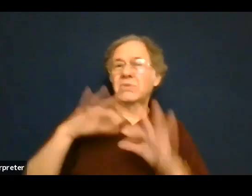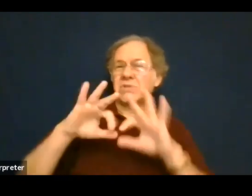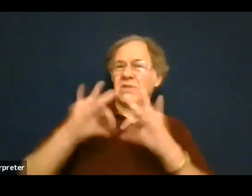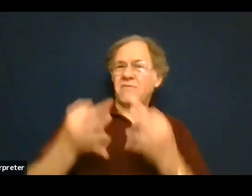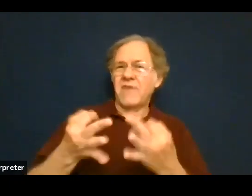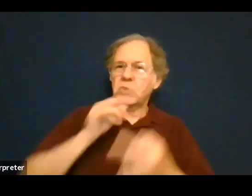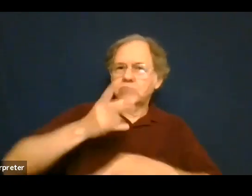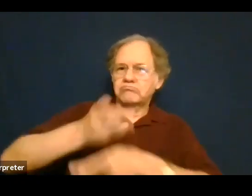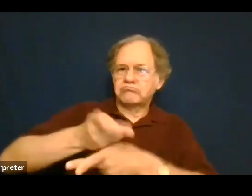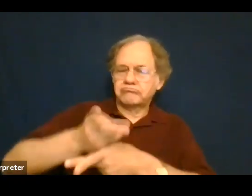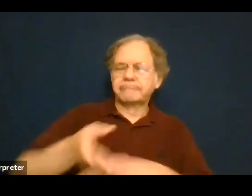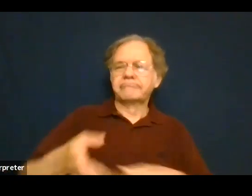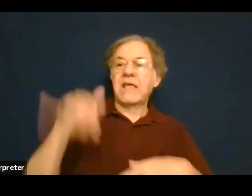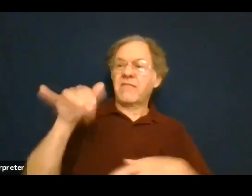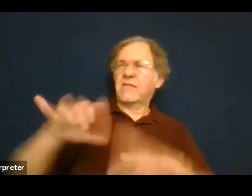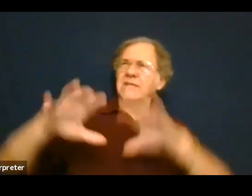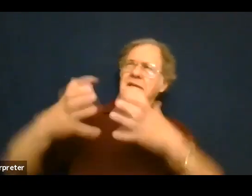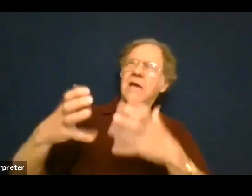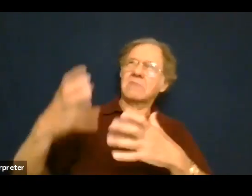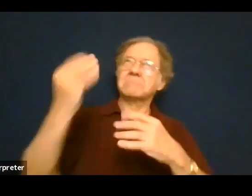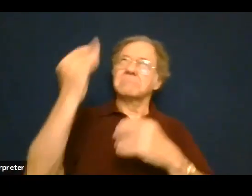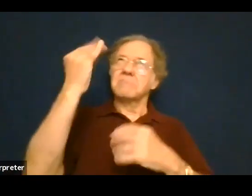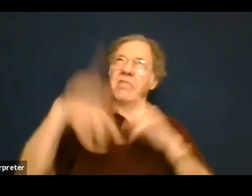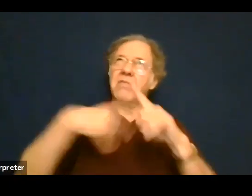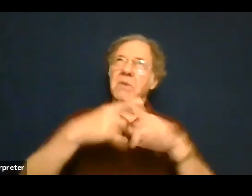me think about individuals with Usher that